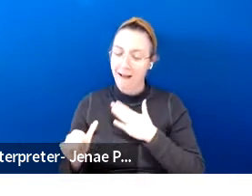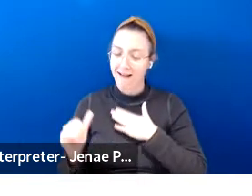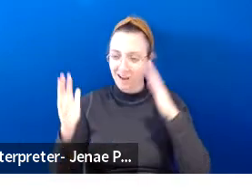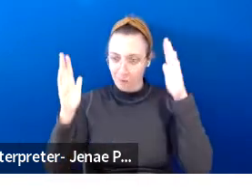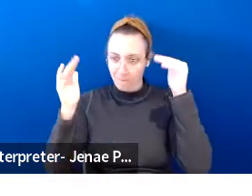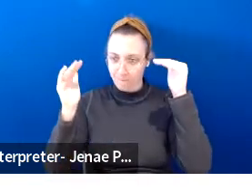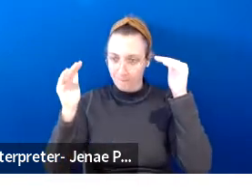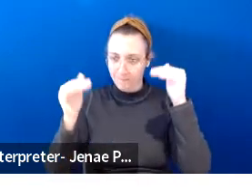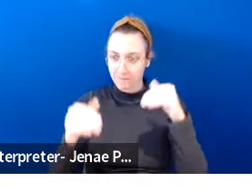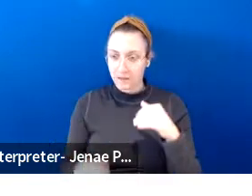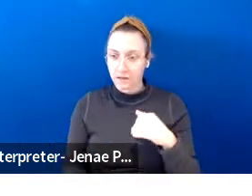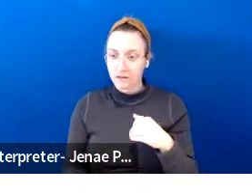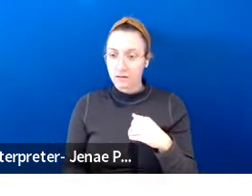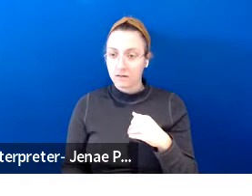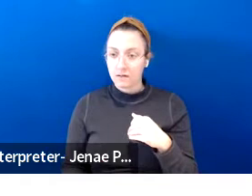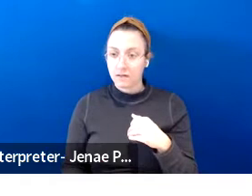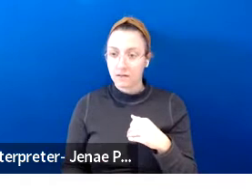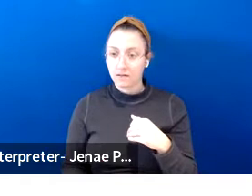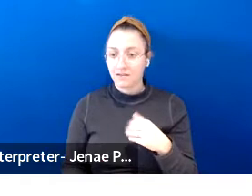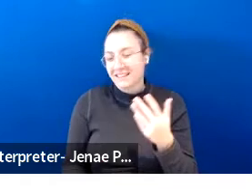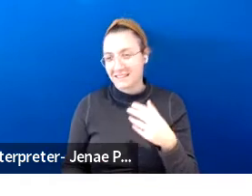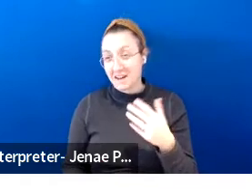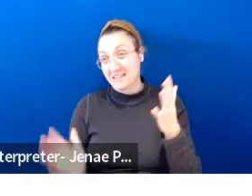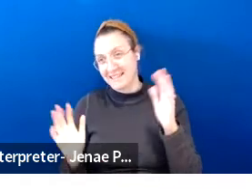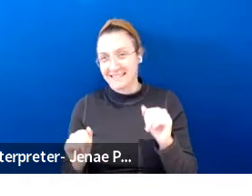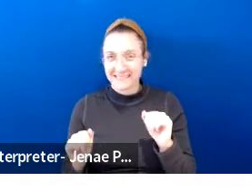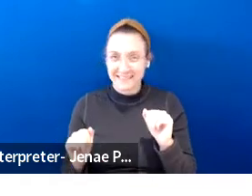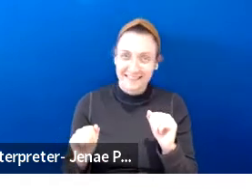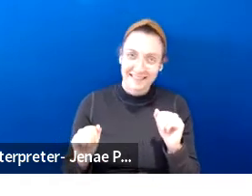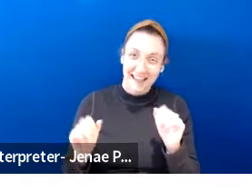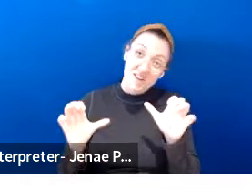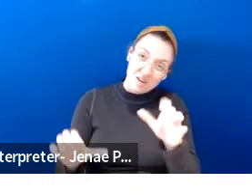So if you humor me in doing this for yourselves to sort of measure